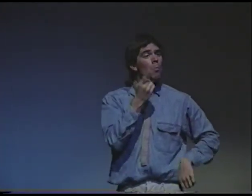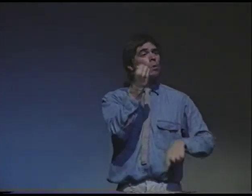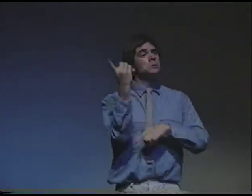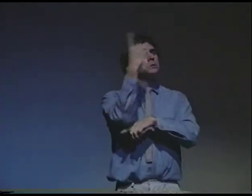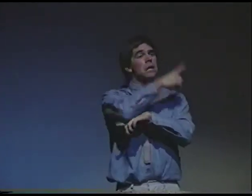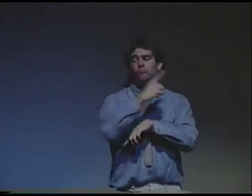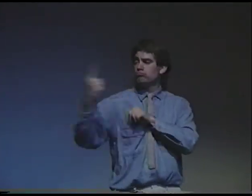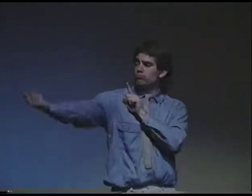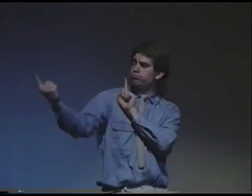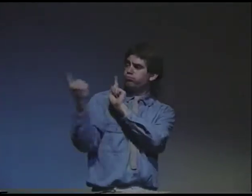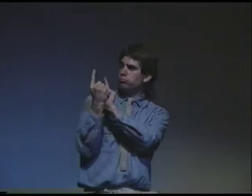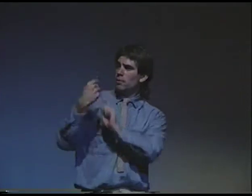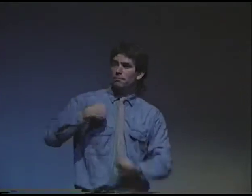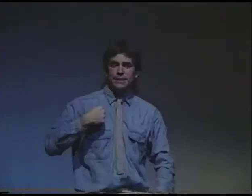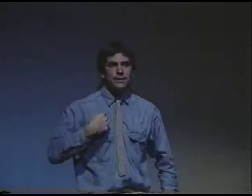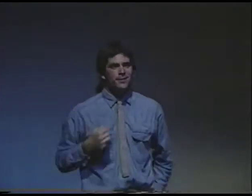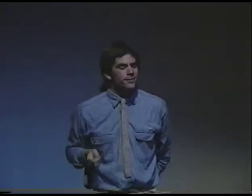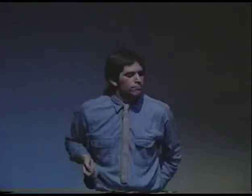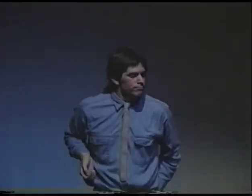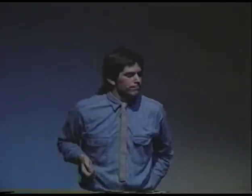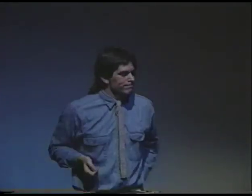And one day, Jim Cohen came up to me.